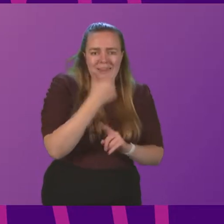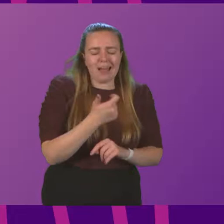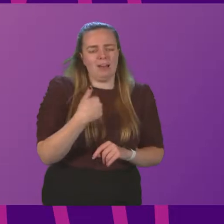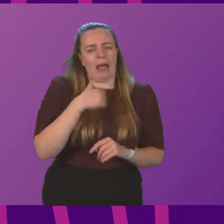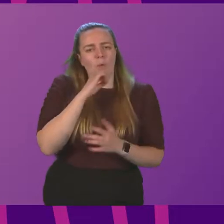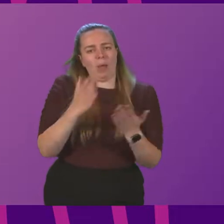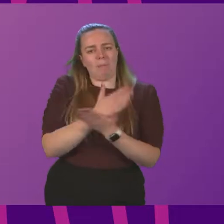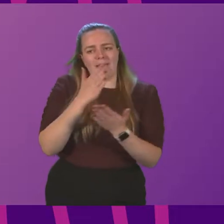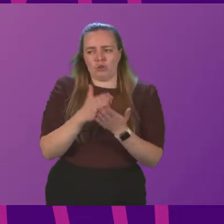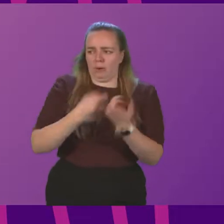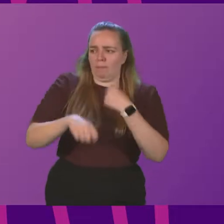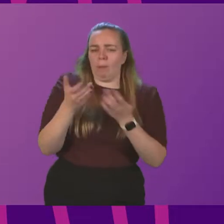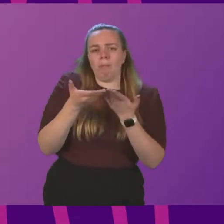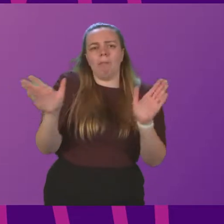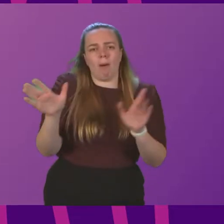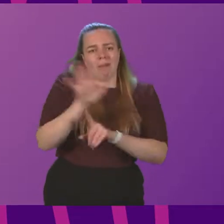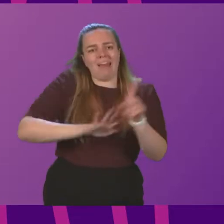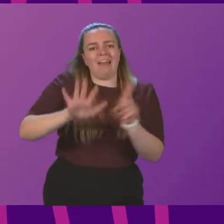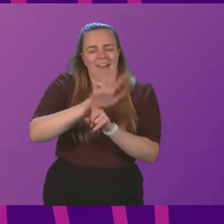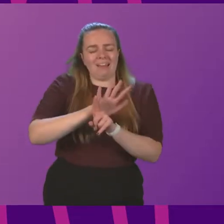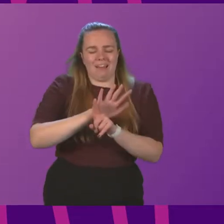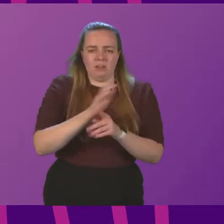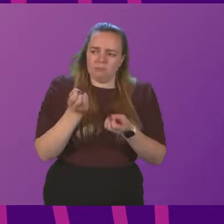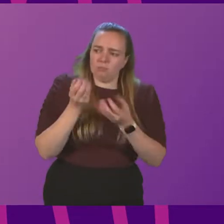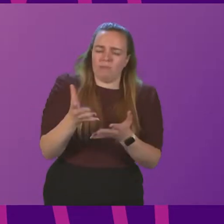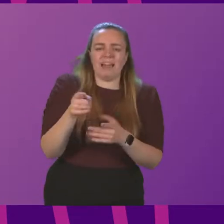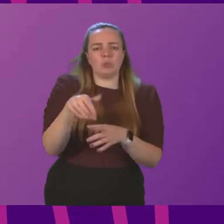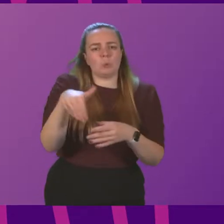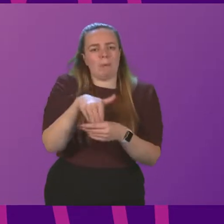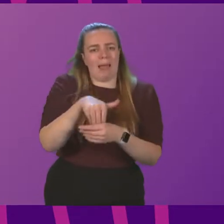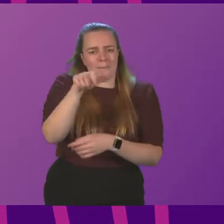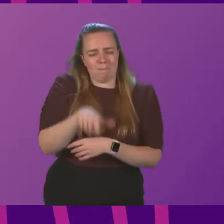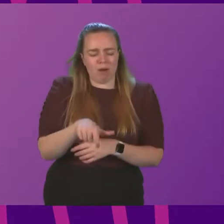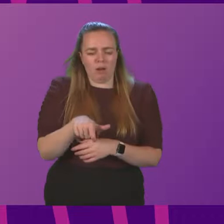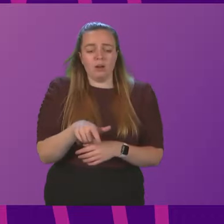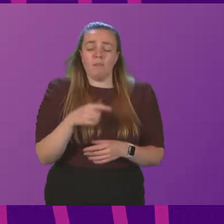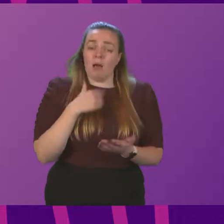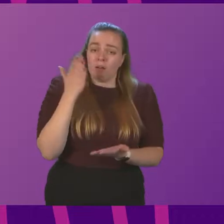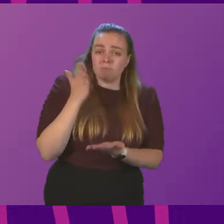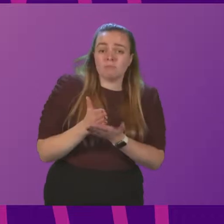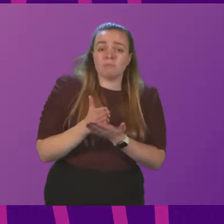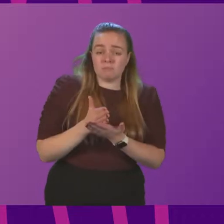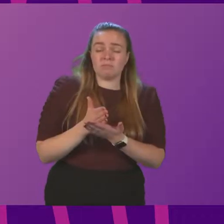that the information is made public and provided to her. I can assure her that I speak regularly